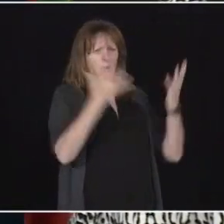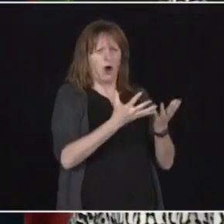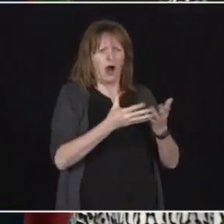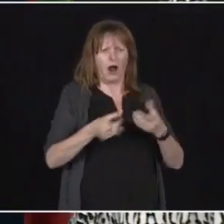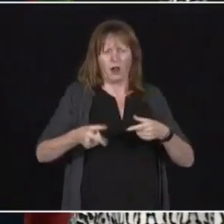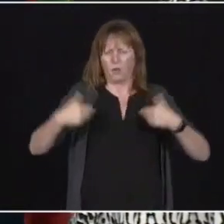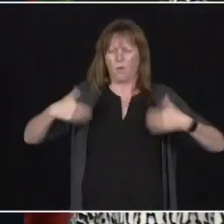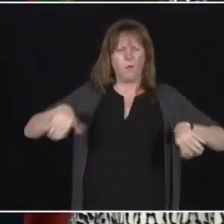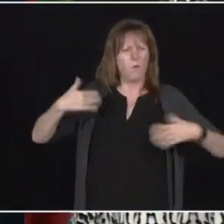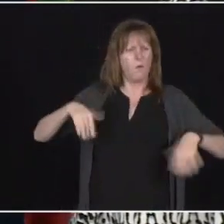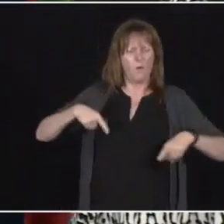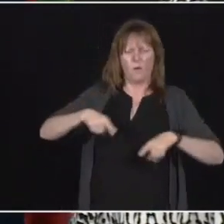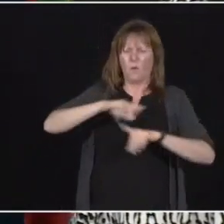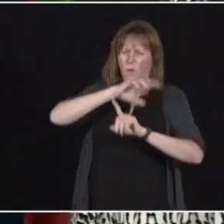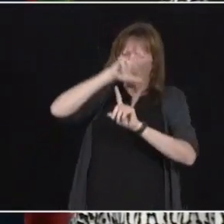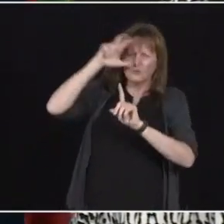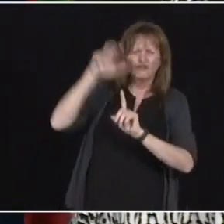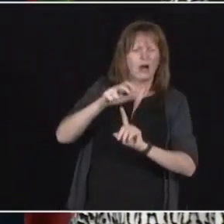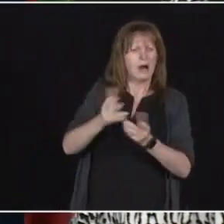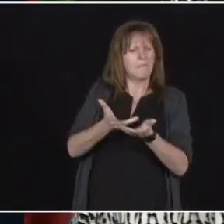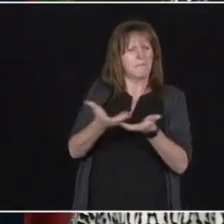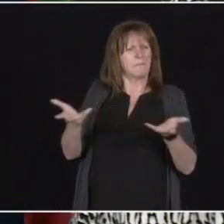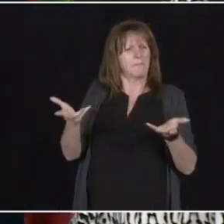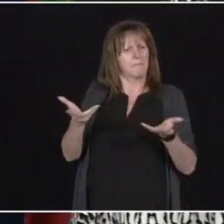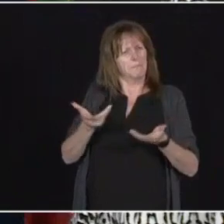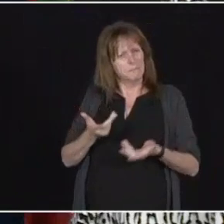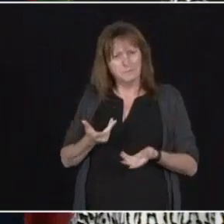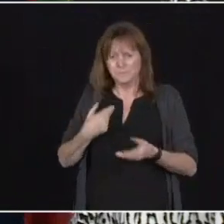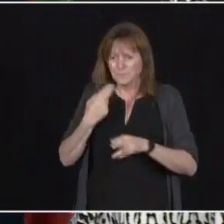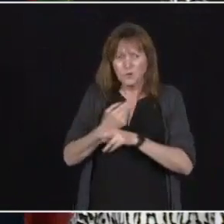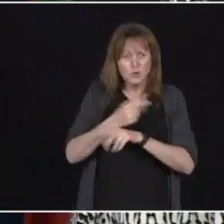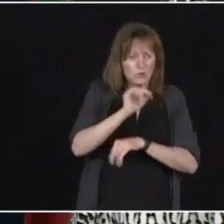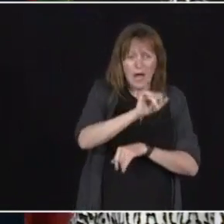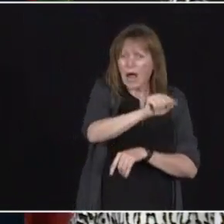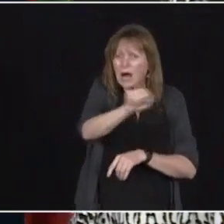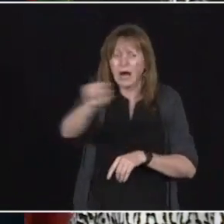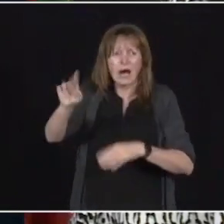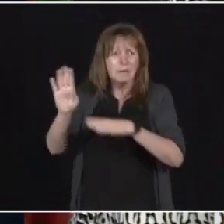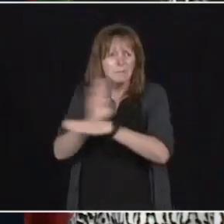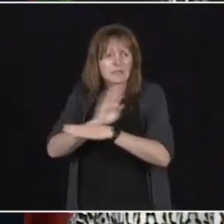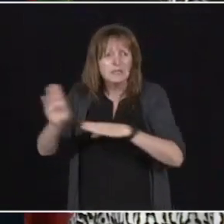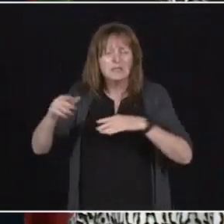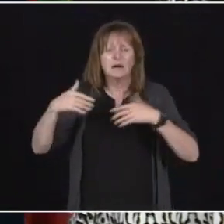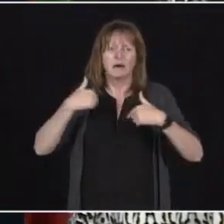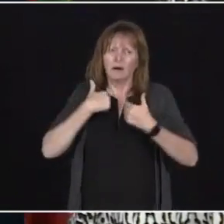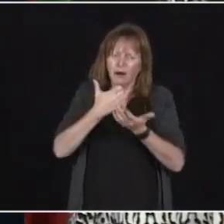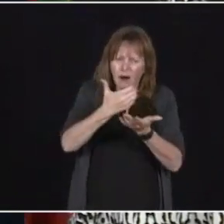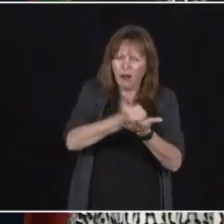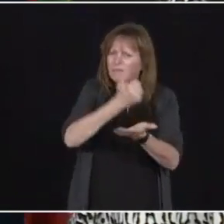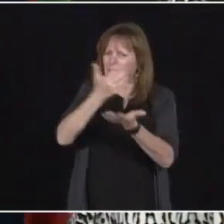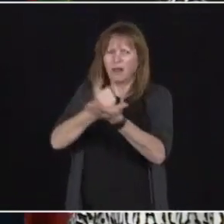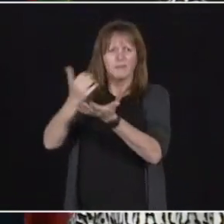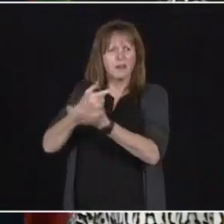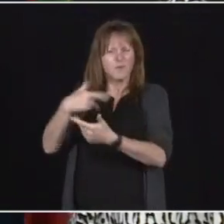the true power of the sector in our effort to beat this virus for good. And ensure that Ontario never again